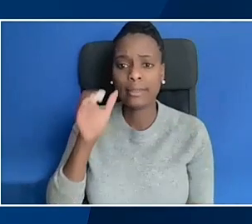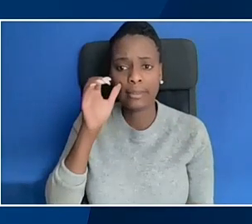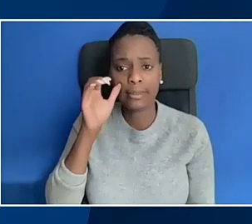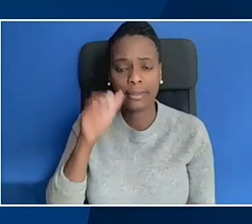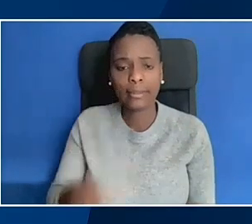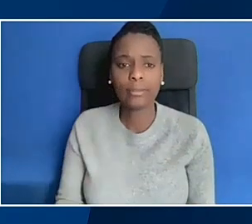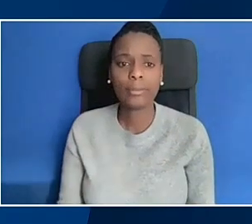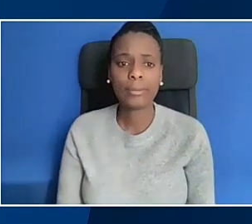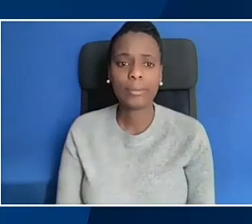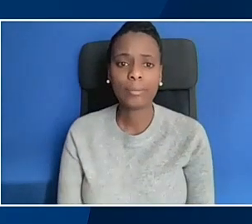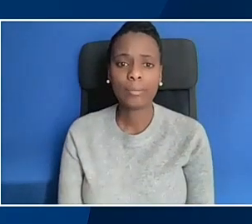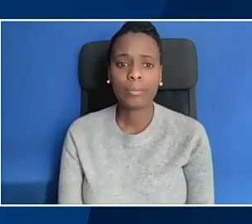Thank you, Michael.